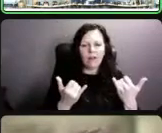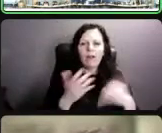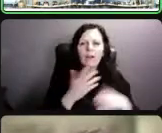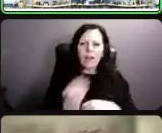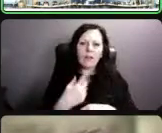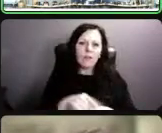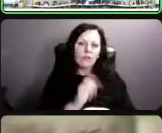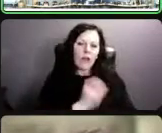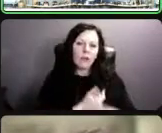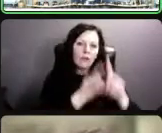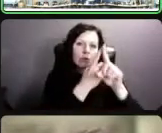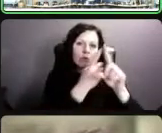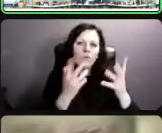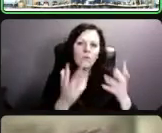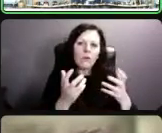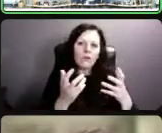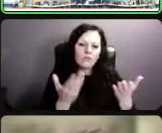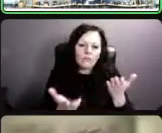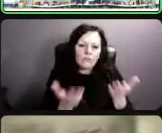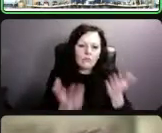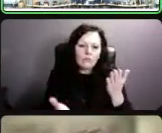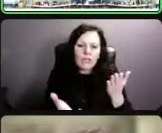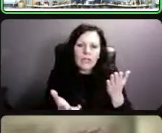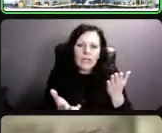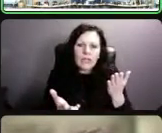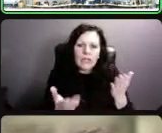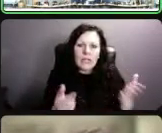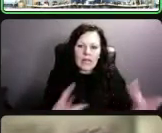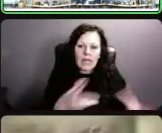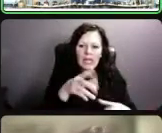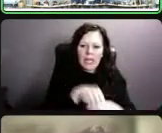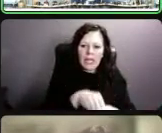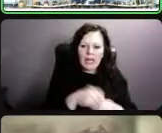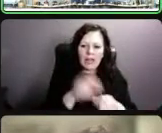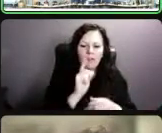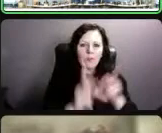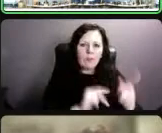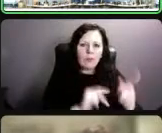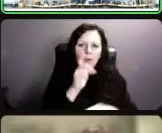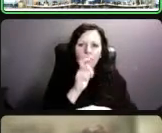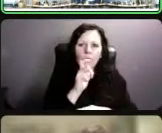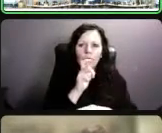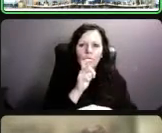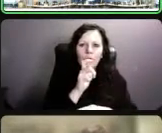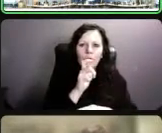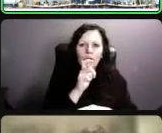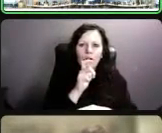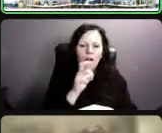THEIR LUNCH BREAK THEY'RE